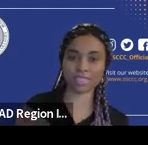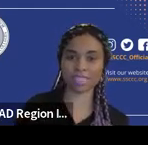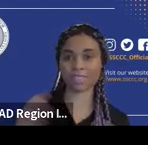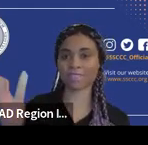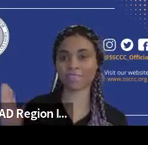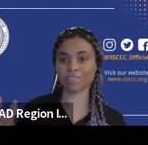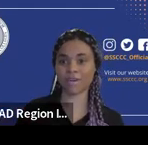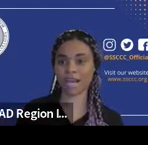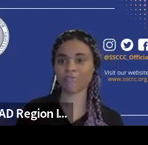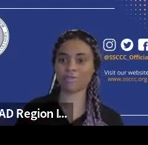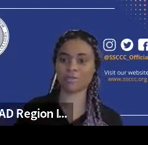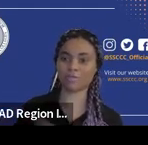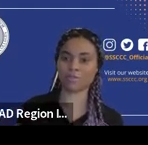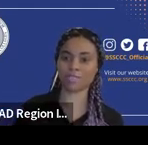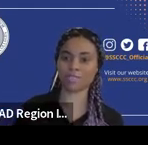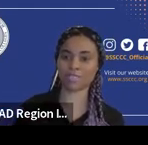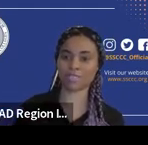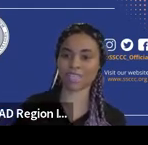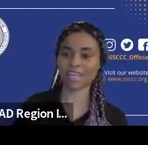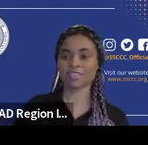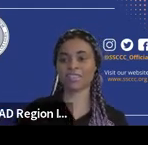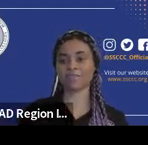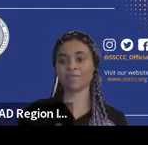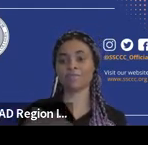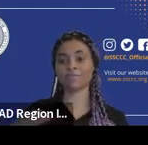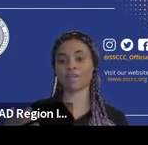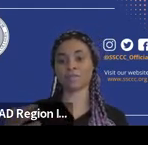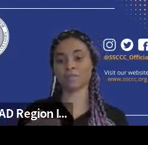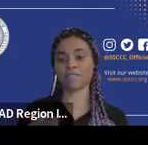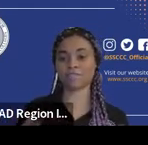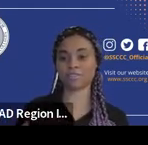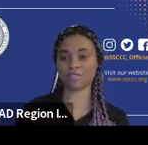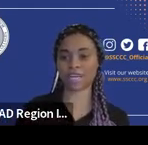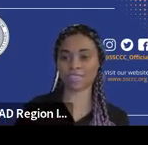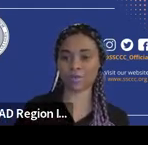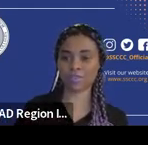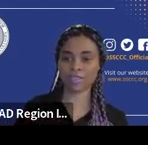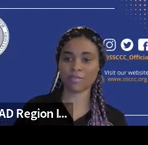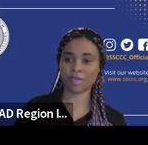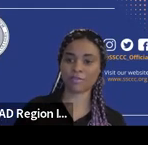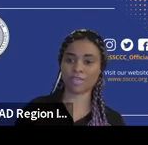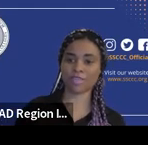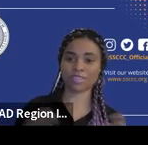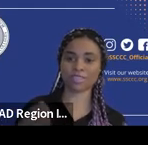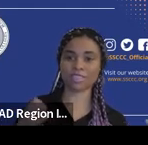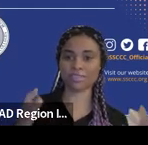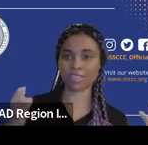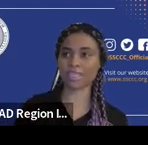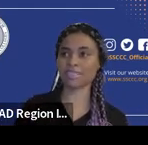That you necessarily don't have to, or different things like that. So I think it would be useful on the Professor's side as well for their continued education.